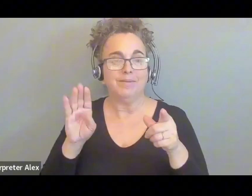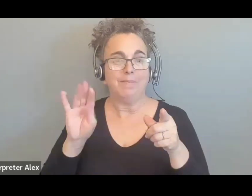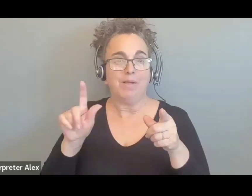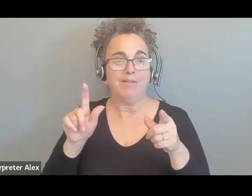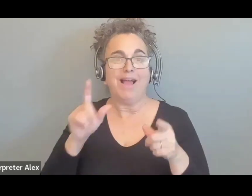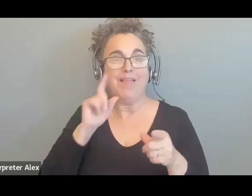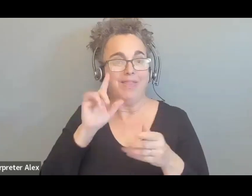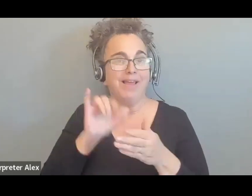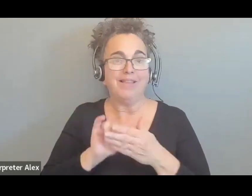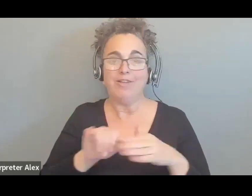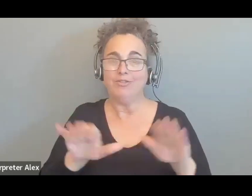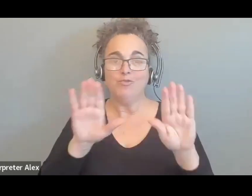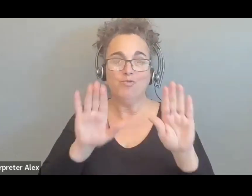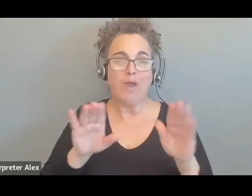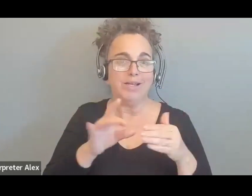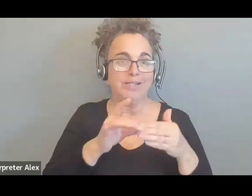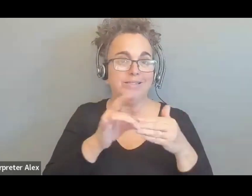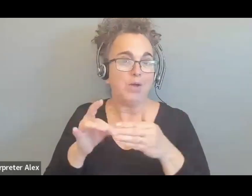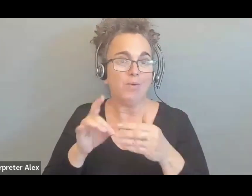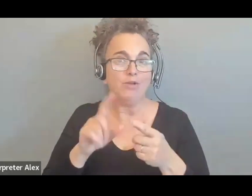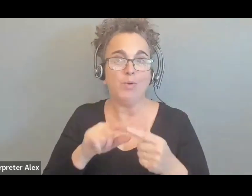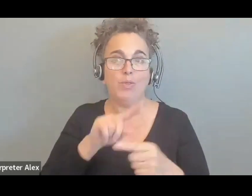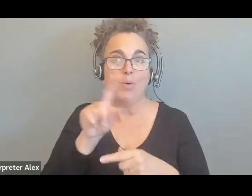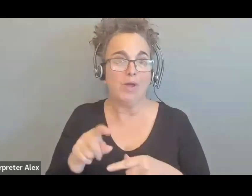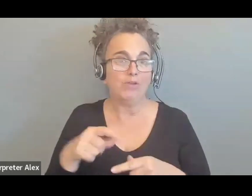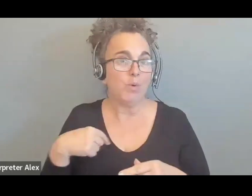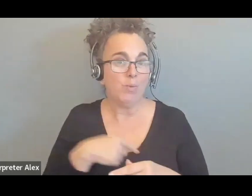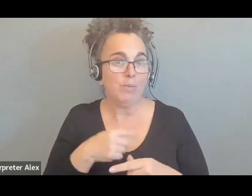to the question we have here that you you'd like to respond